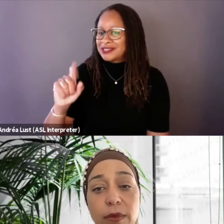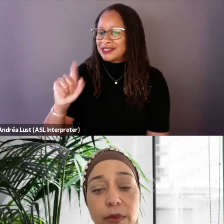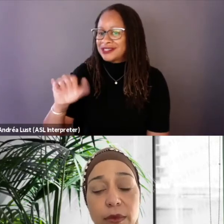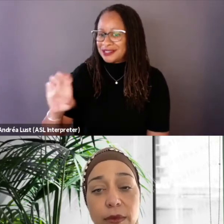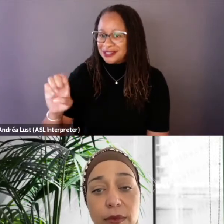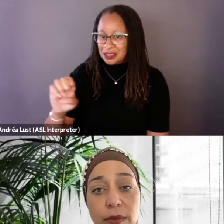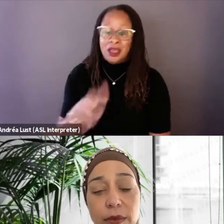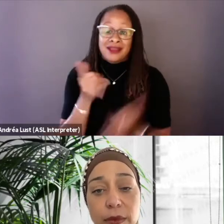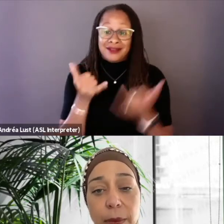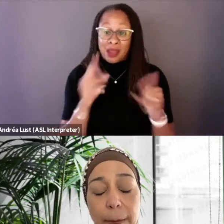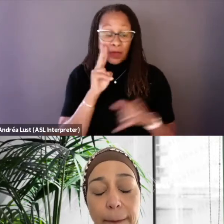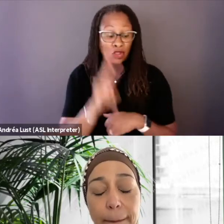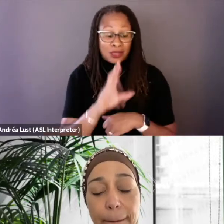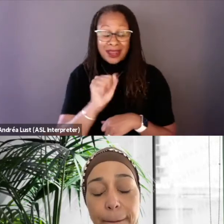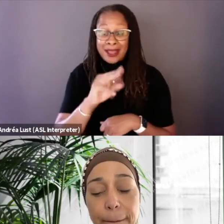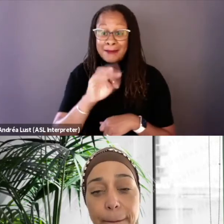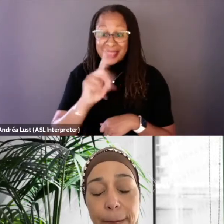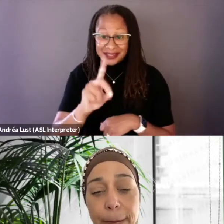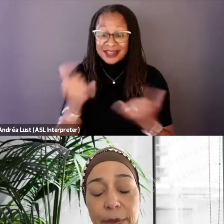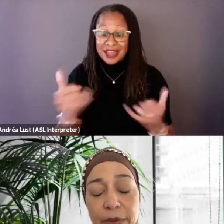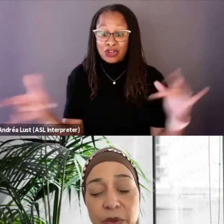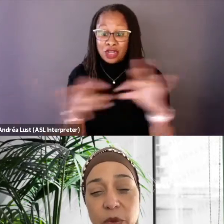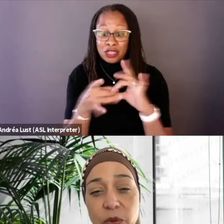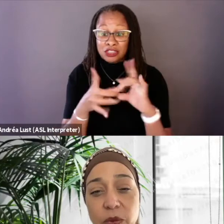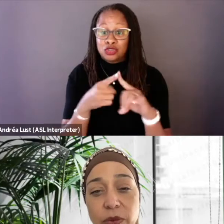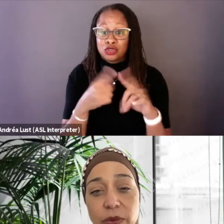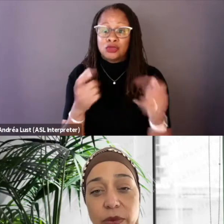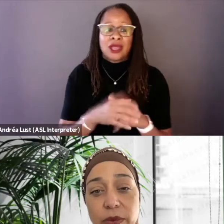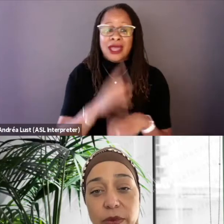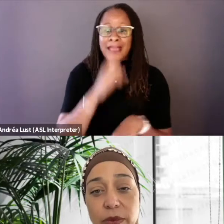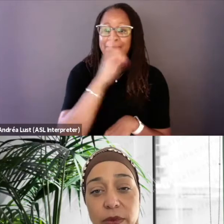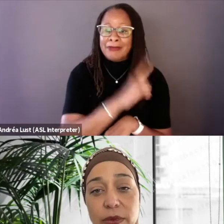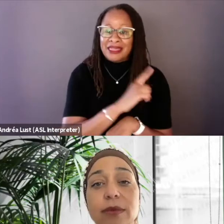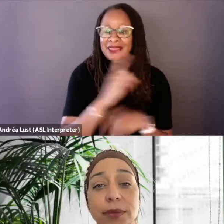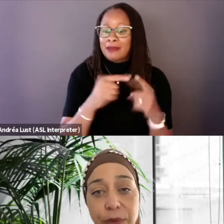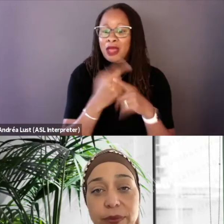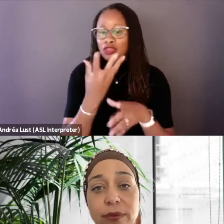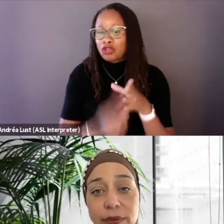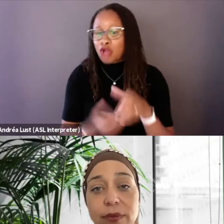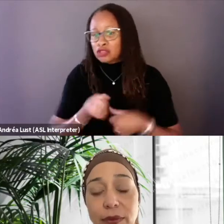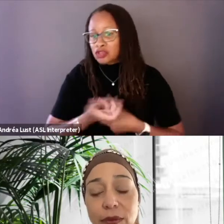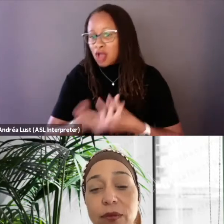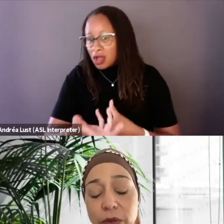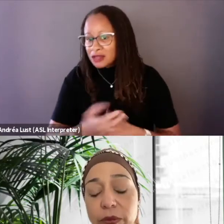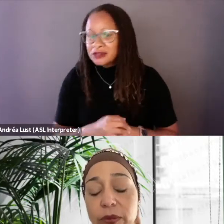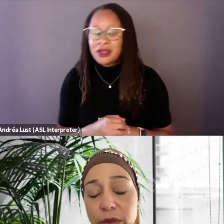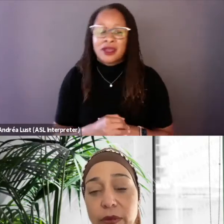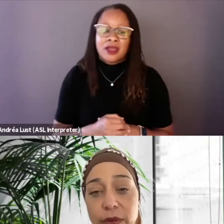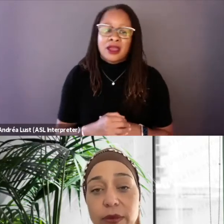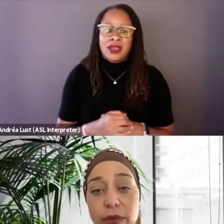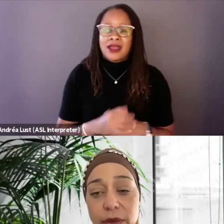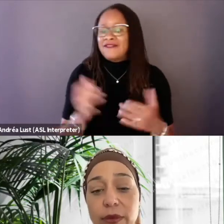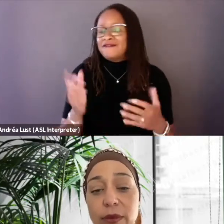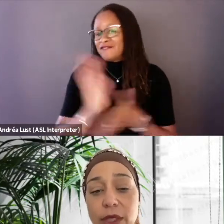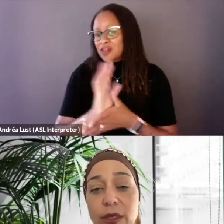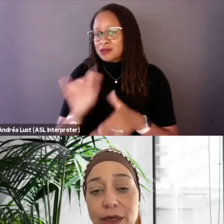and you guys connect it to, you know, the mythology around the lost cause and, you know, films like Birth Of A Nation and Gone with the Wind,